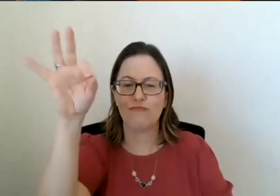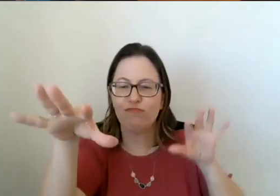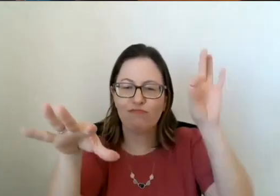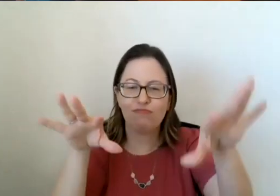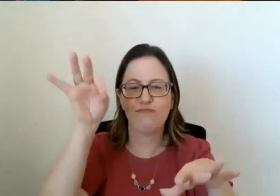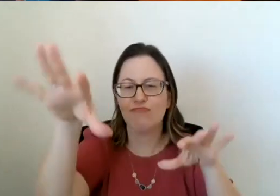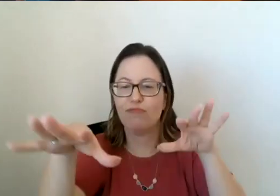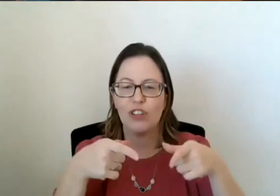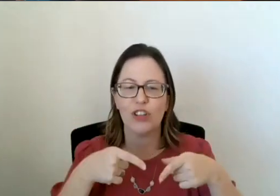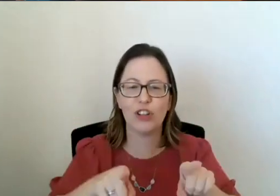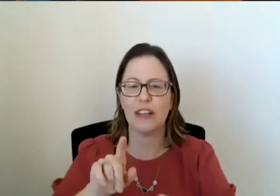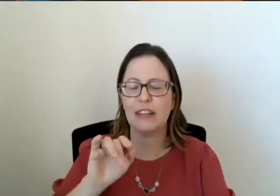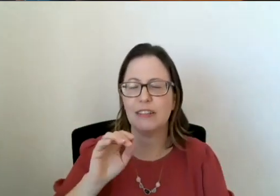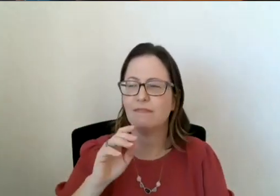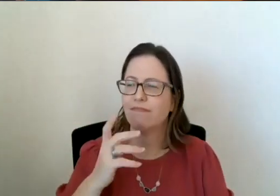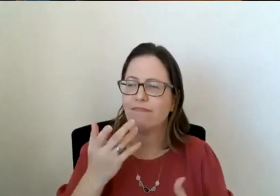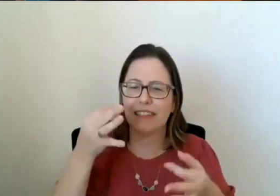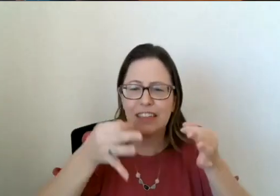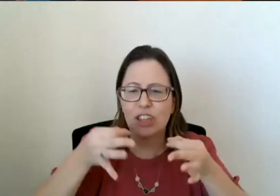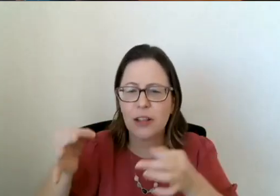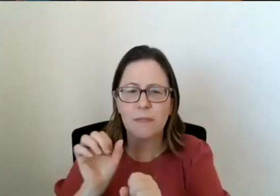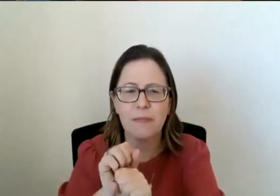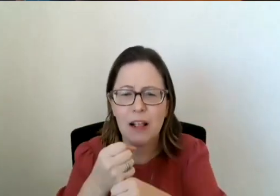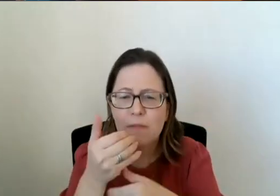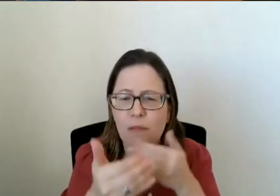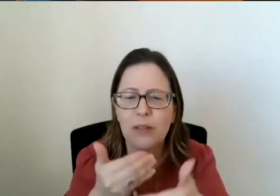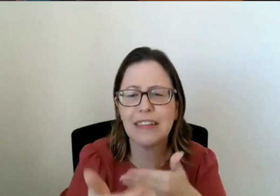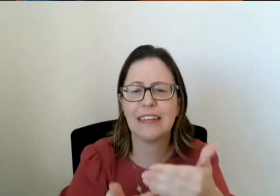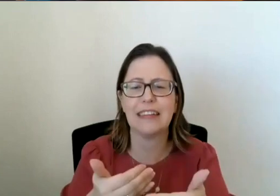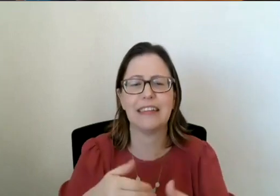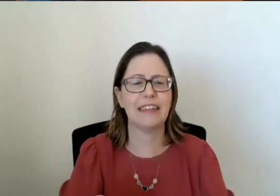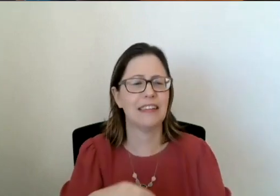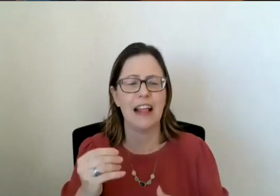We want to keep the families’ opportunity to provide their input and feedback, be a part of the